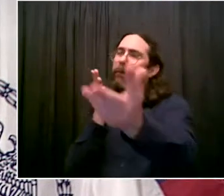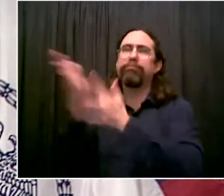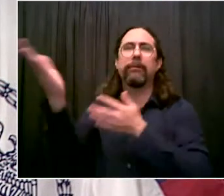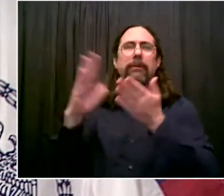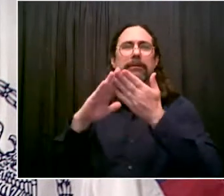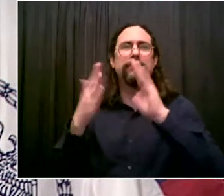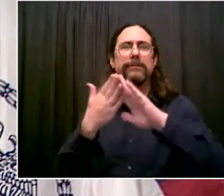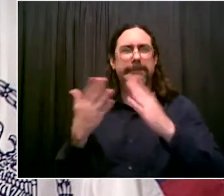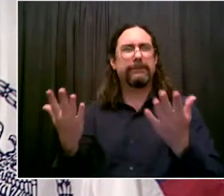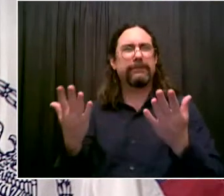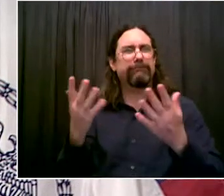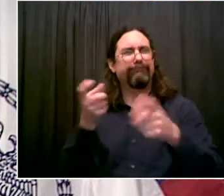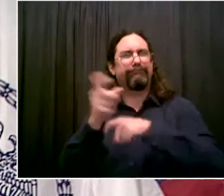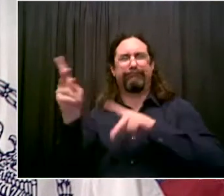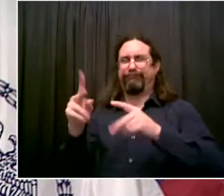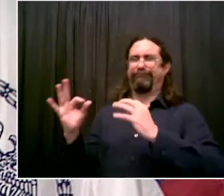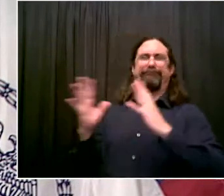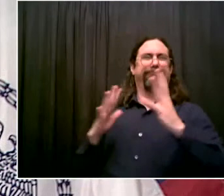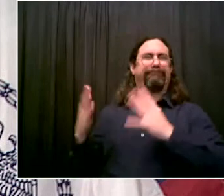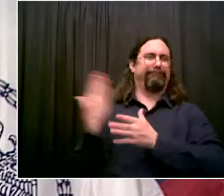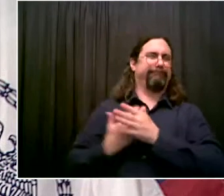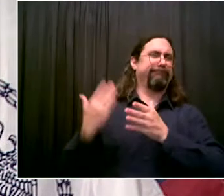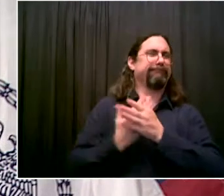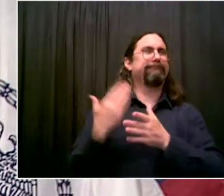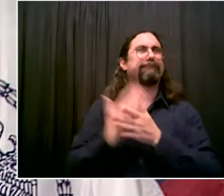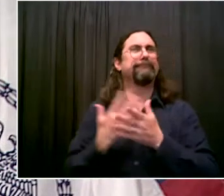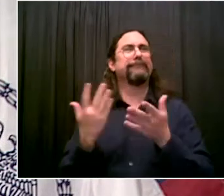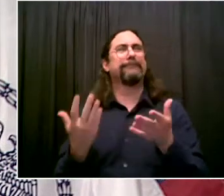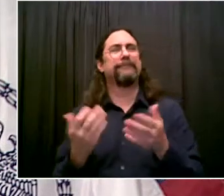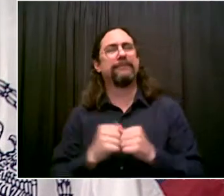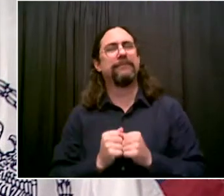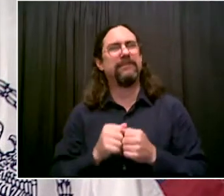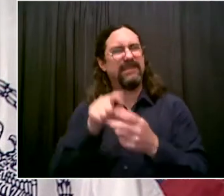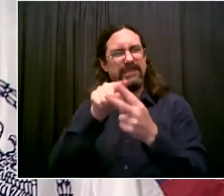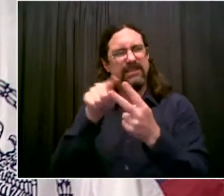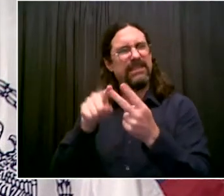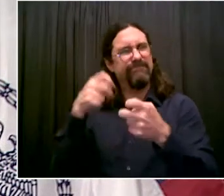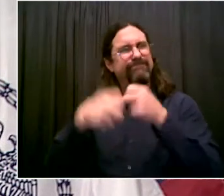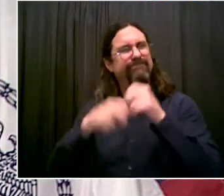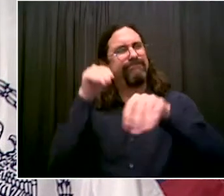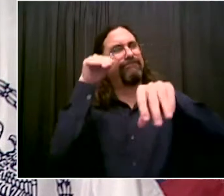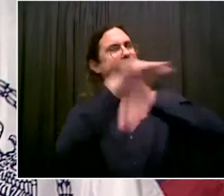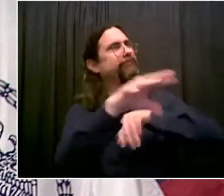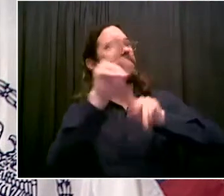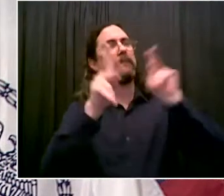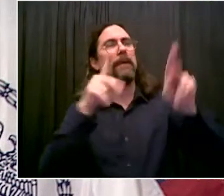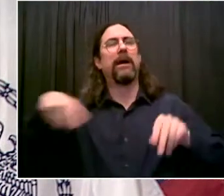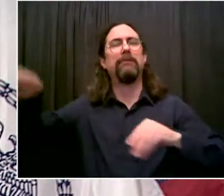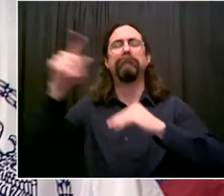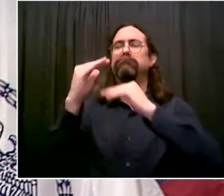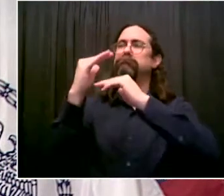QUALITY OF LIFE ISSUES, HAVE YOU BEEN ABLE TO FOCUS ON THOSE AS UCMH BECUSAE OFTHE PANDEMIC OR IS THERE A PLAN TO ADDRESS